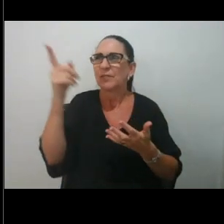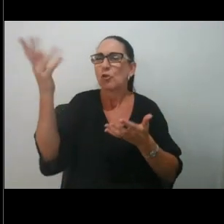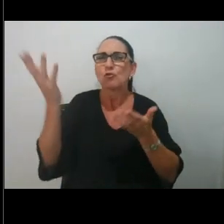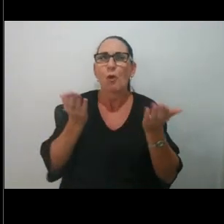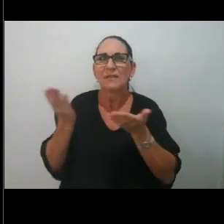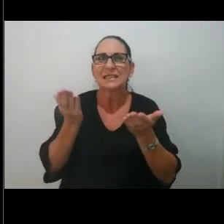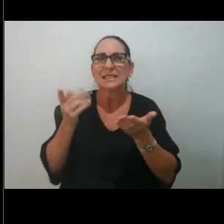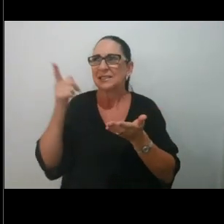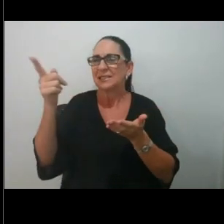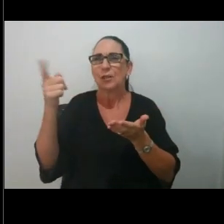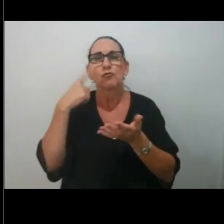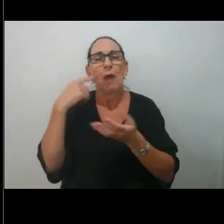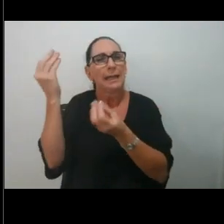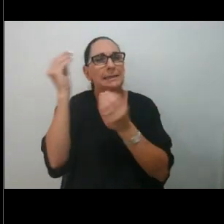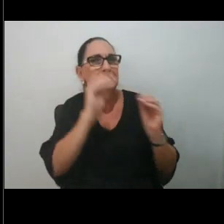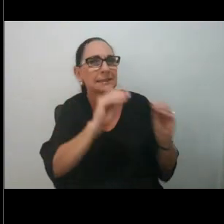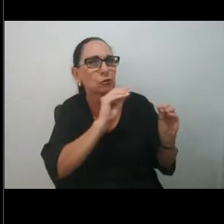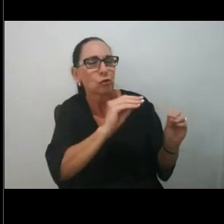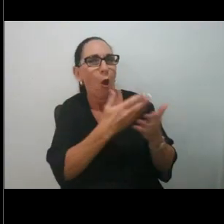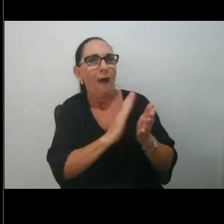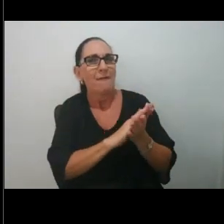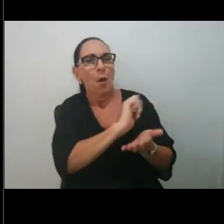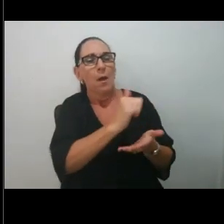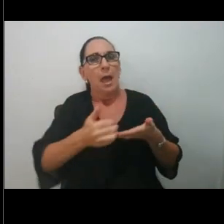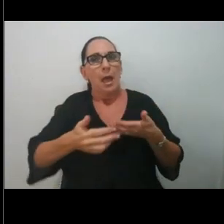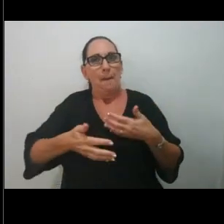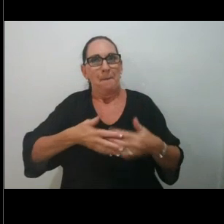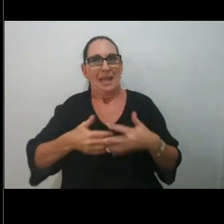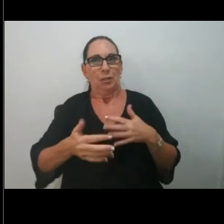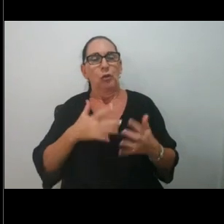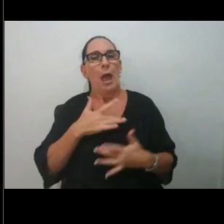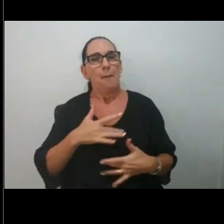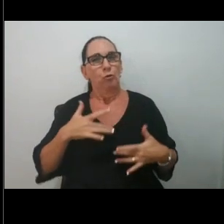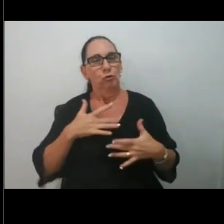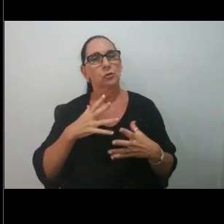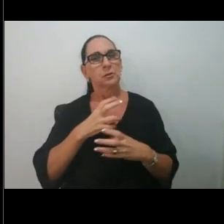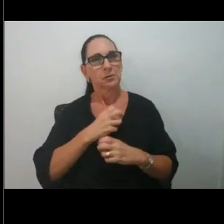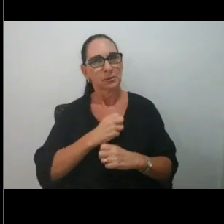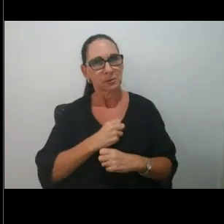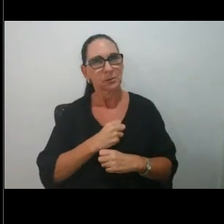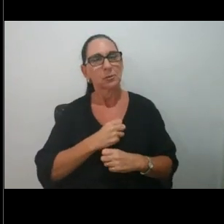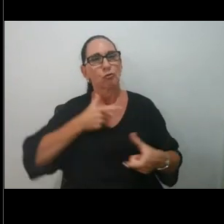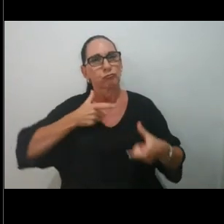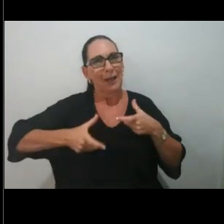emotions um and so did a lot of work with him around that emotional regulation um particularly